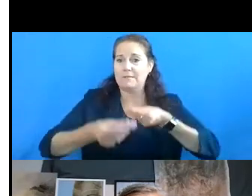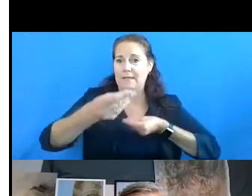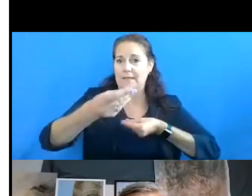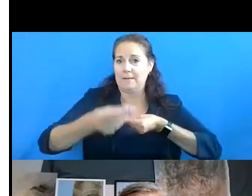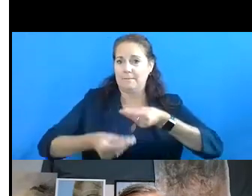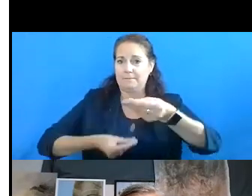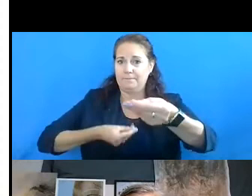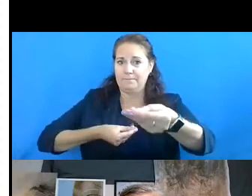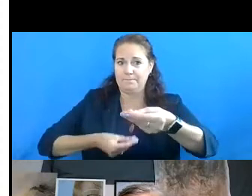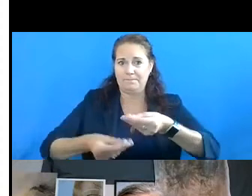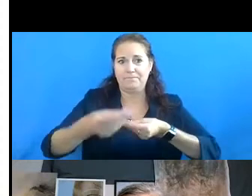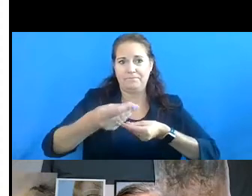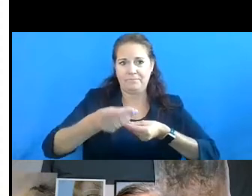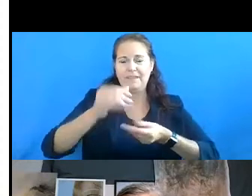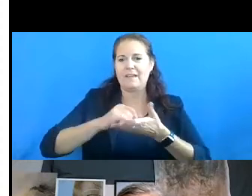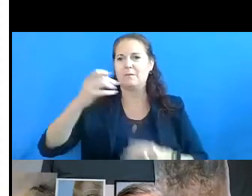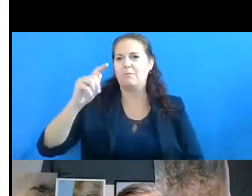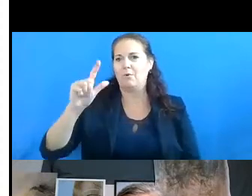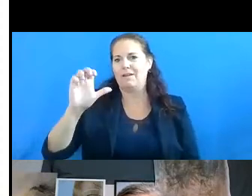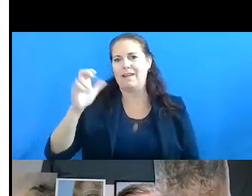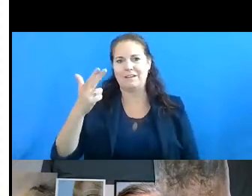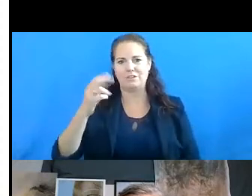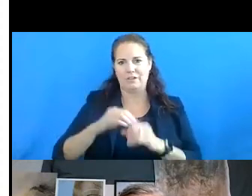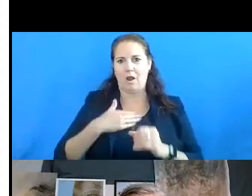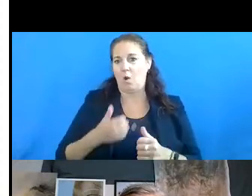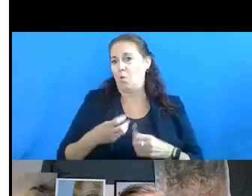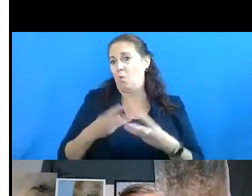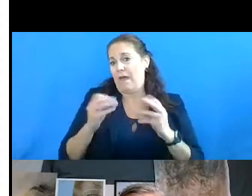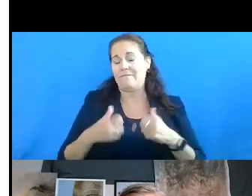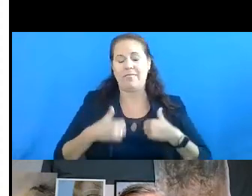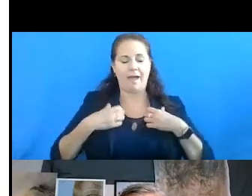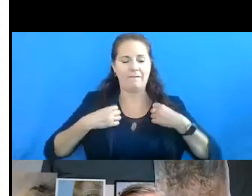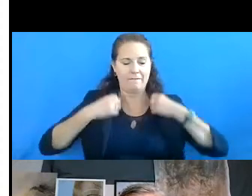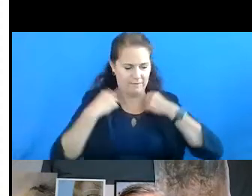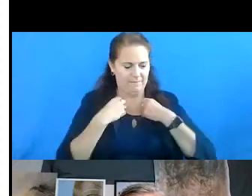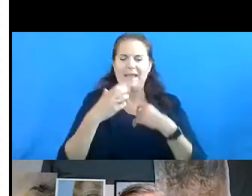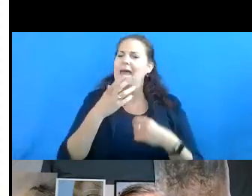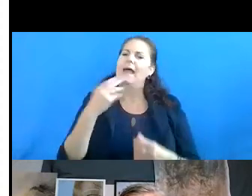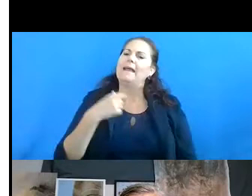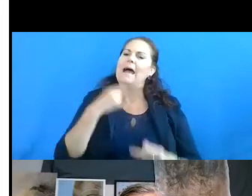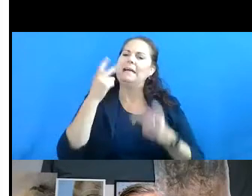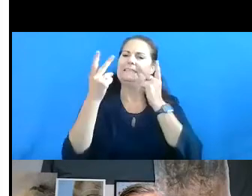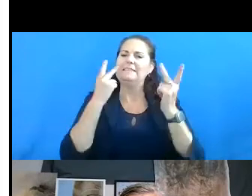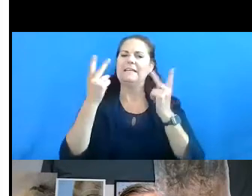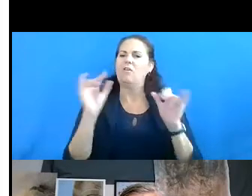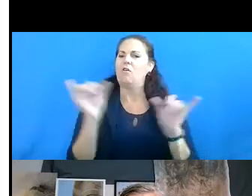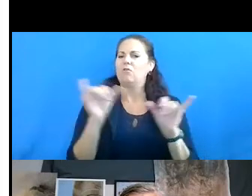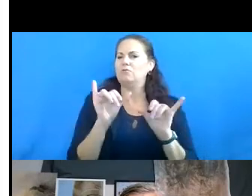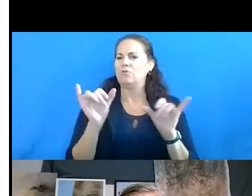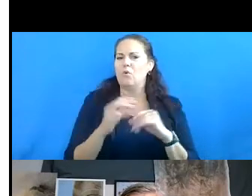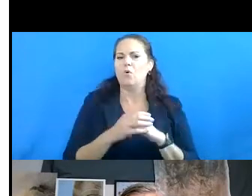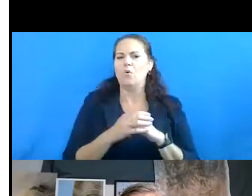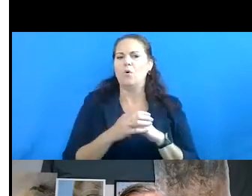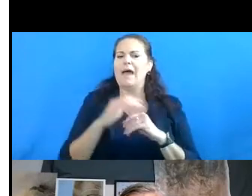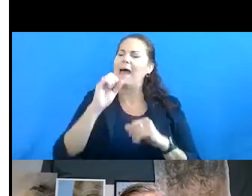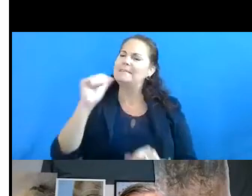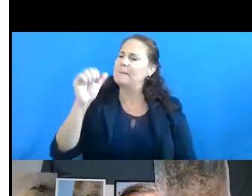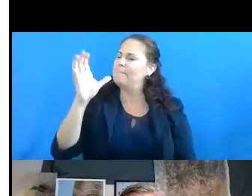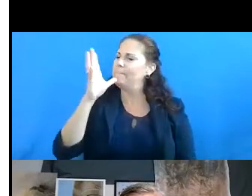This is our potlatch and Haida way of life and I see also that as a mother who had rage